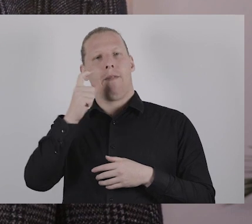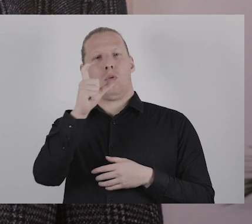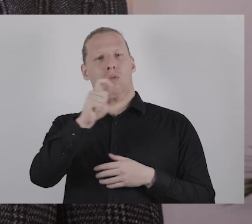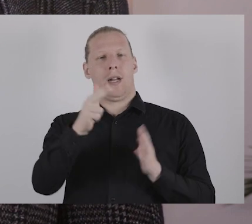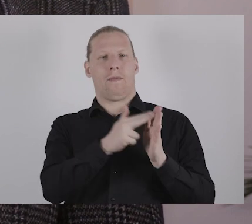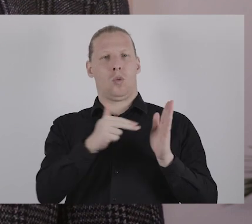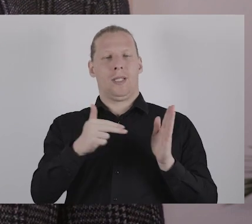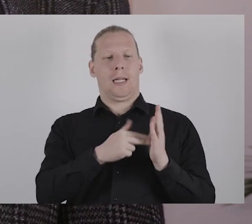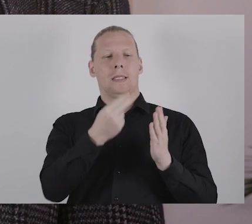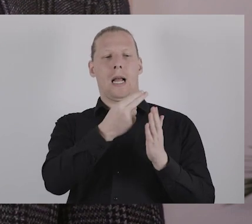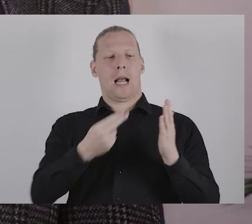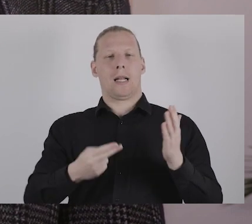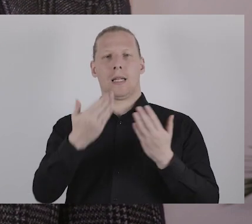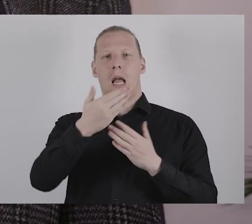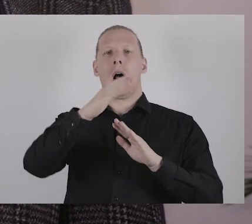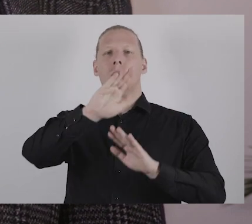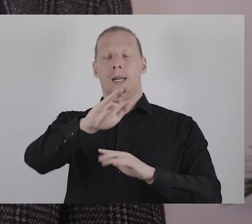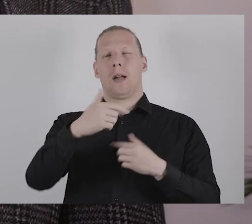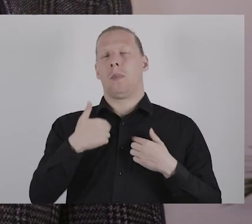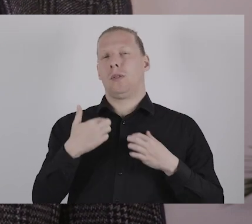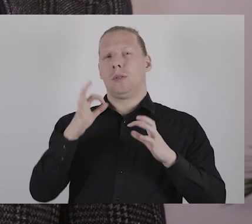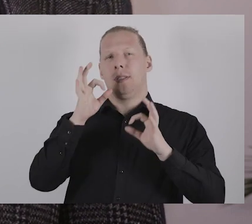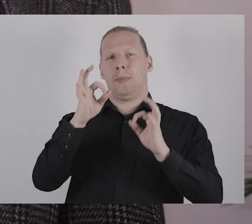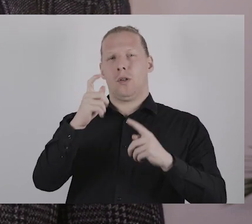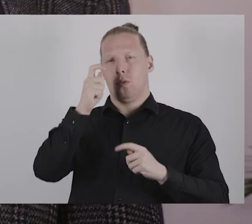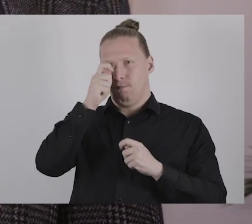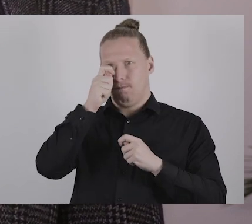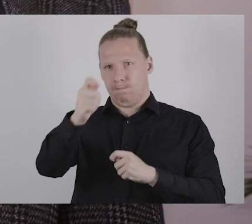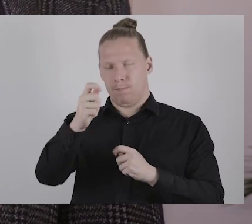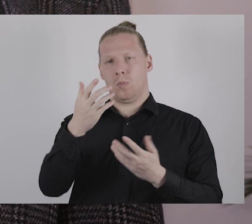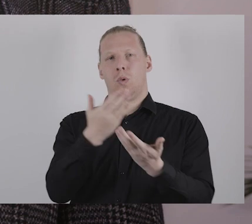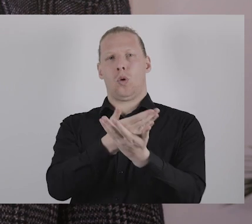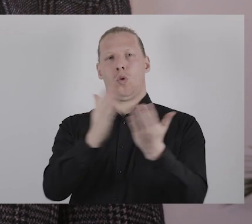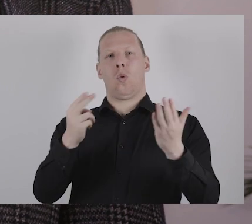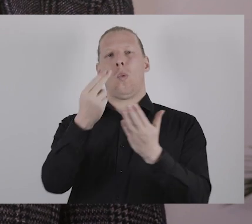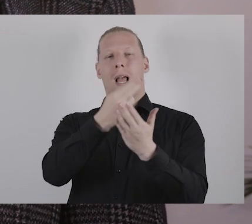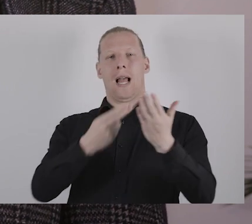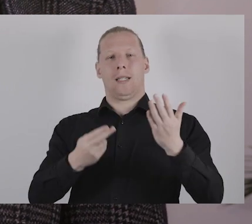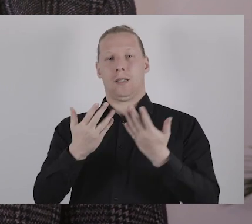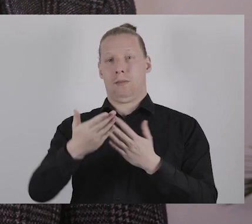I would like to send a special acknowledgement to all the artists throughout the country.